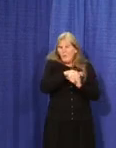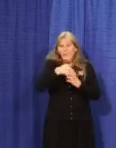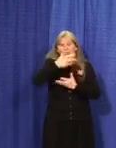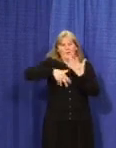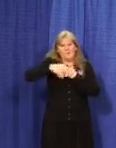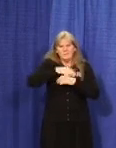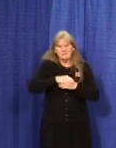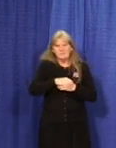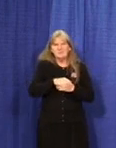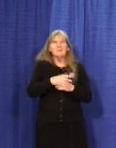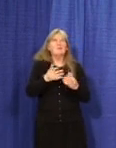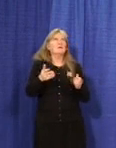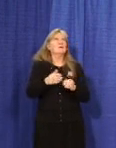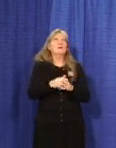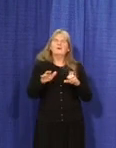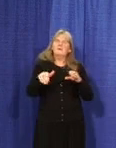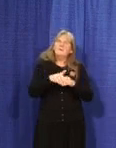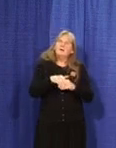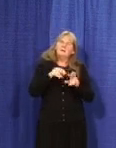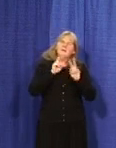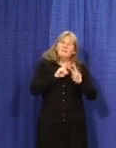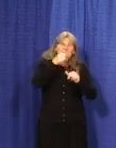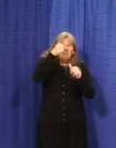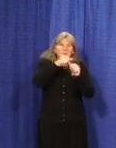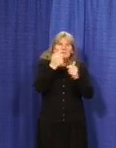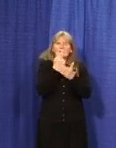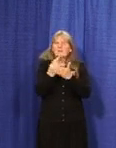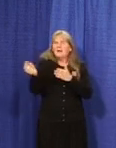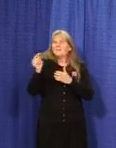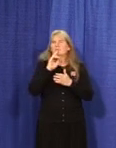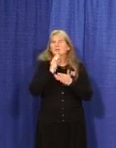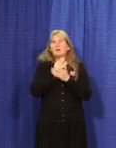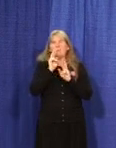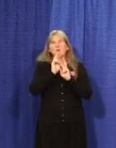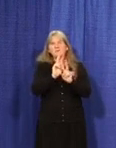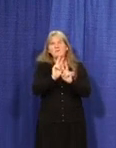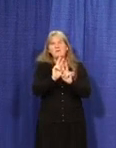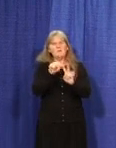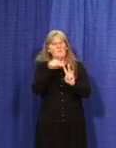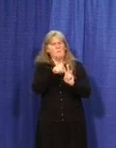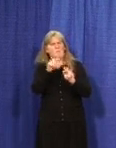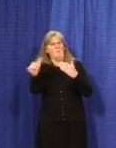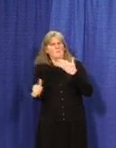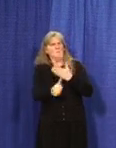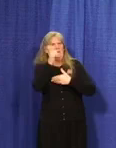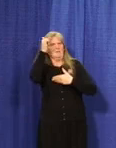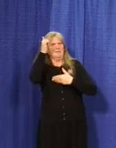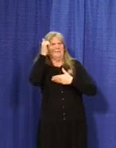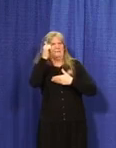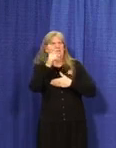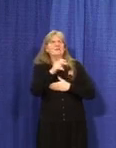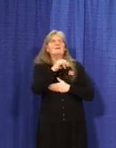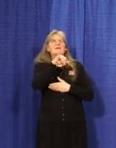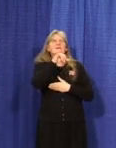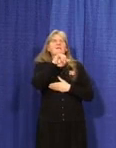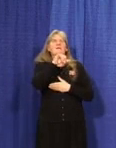funerals are gatherings. I talked last week about how risky funerals can be. On the website you will read the following.